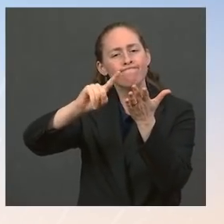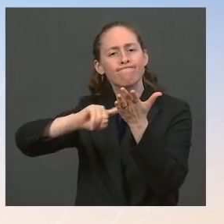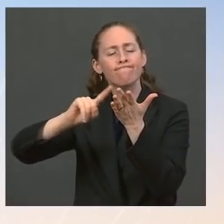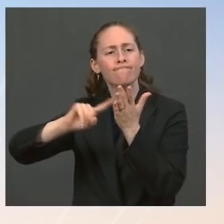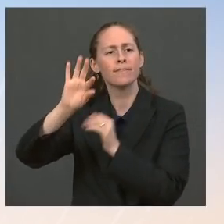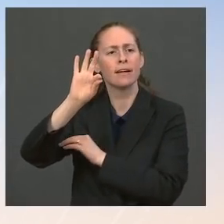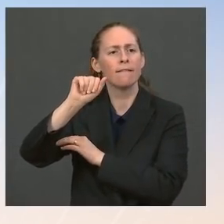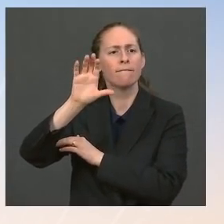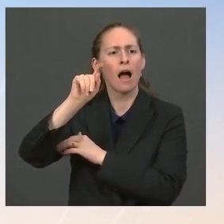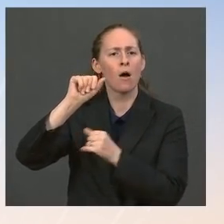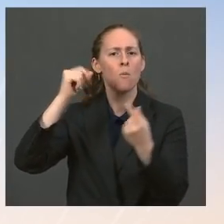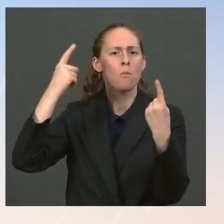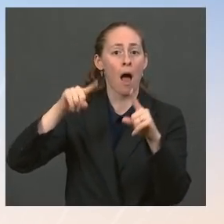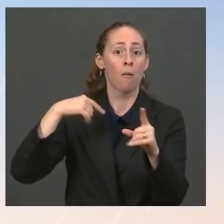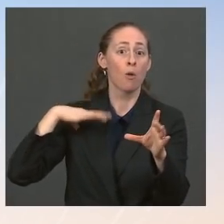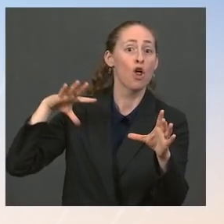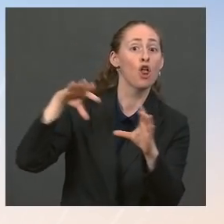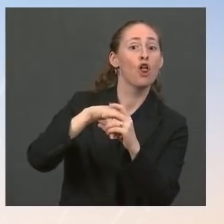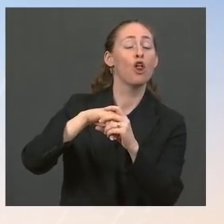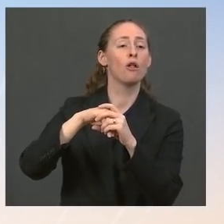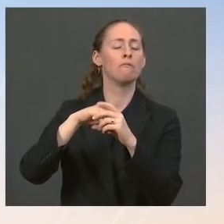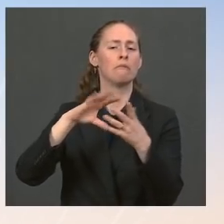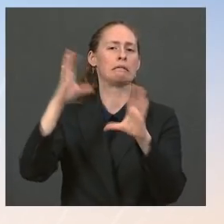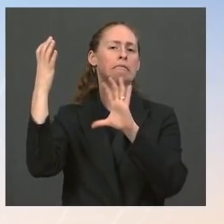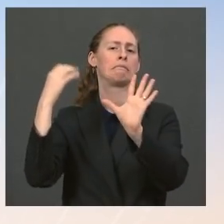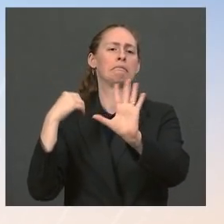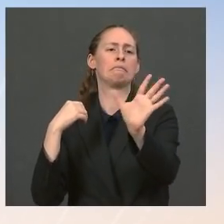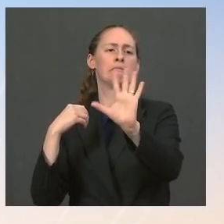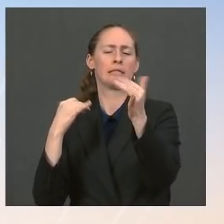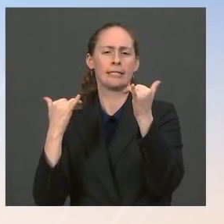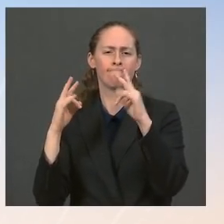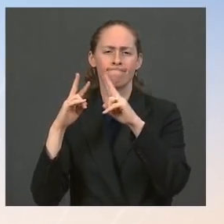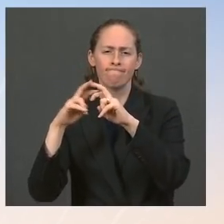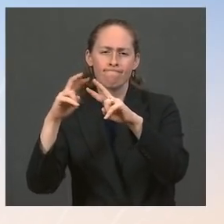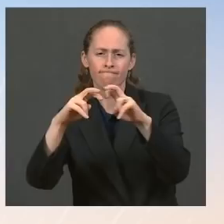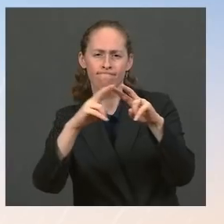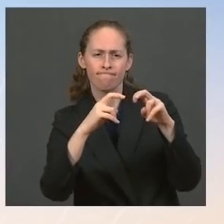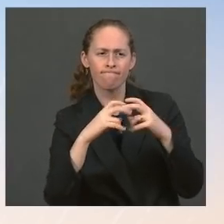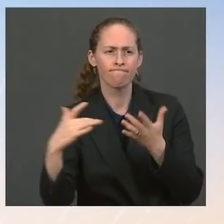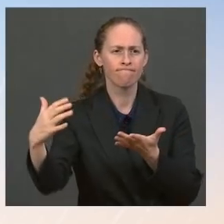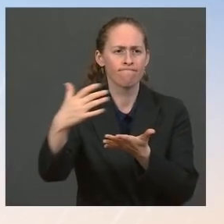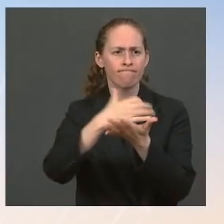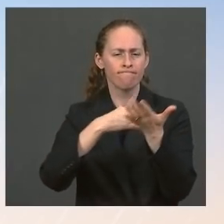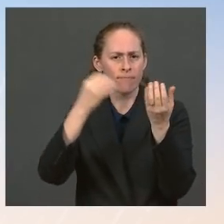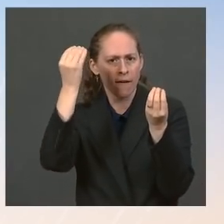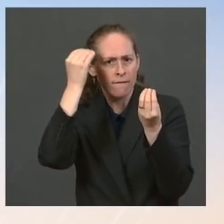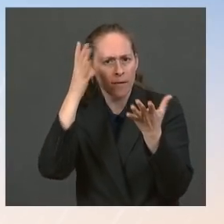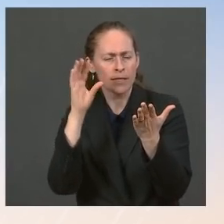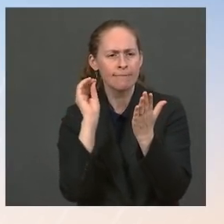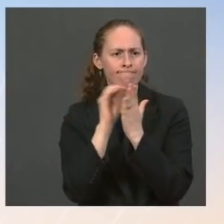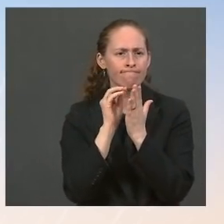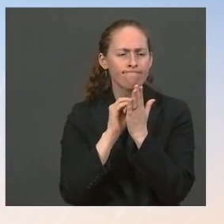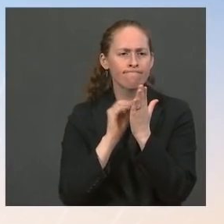We have investigators who are looking at it independently. They will draw their conclusions